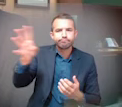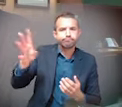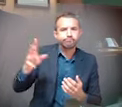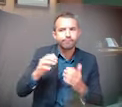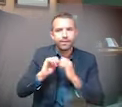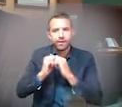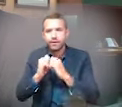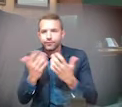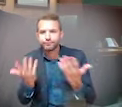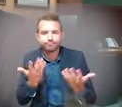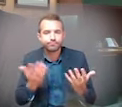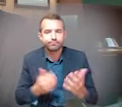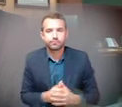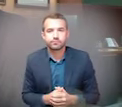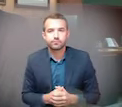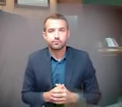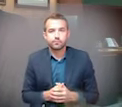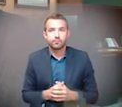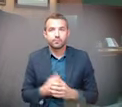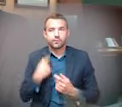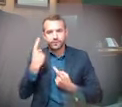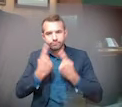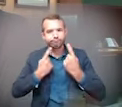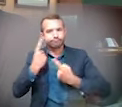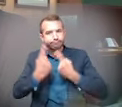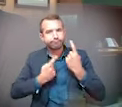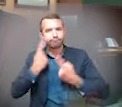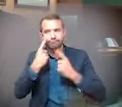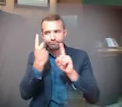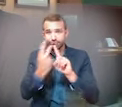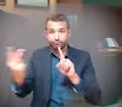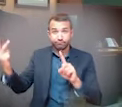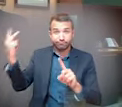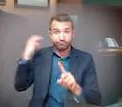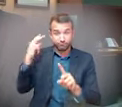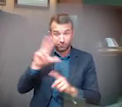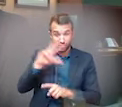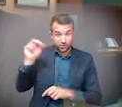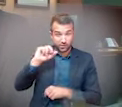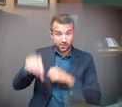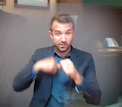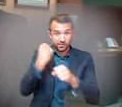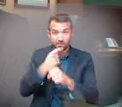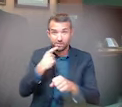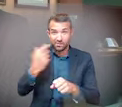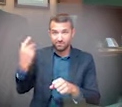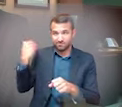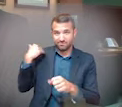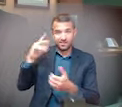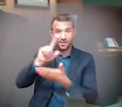And so in thinking back over the 30-year history of these laws